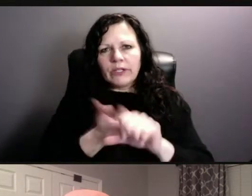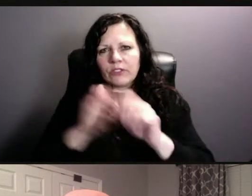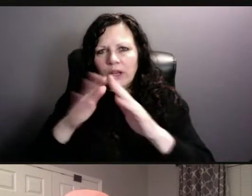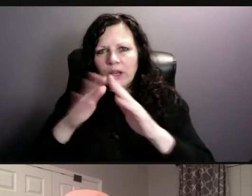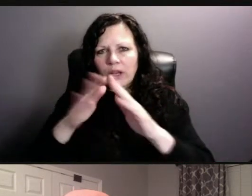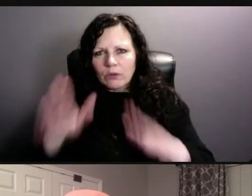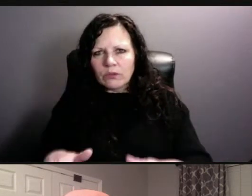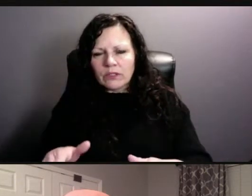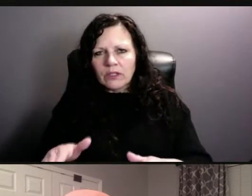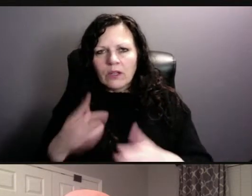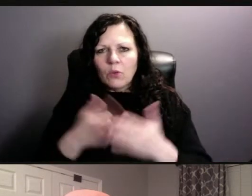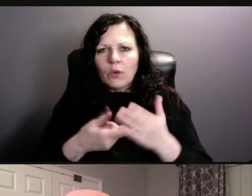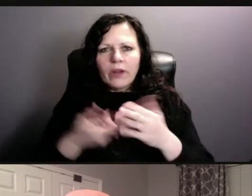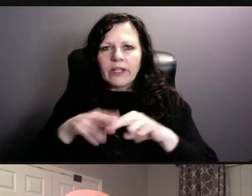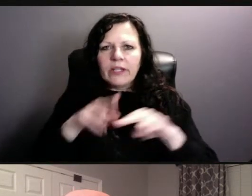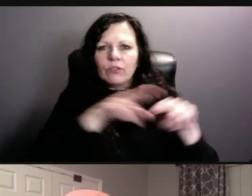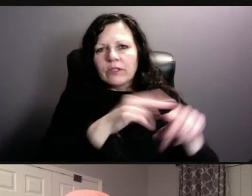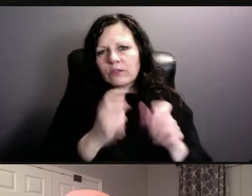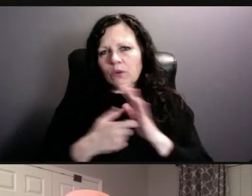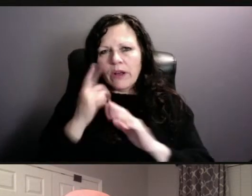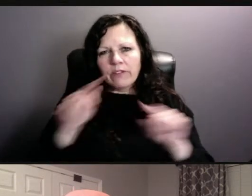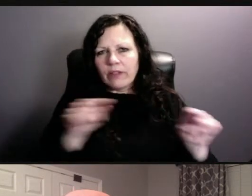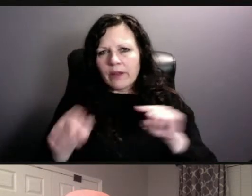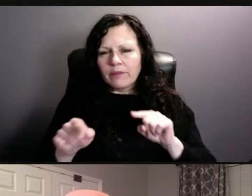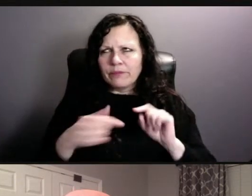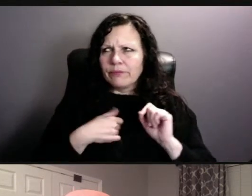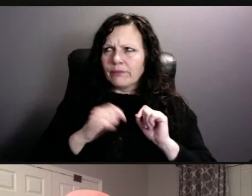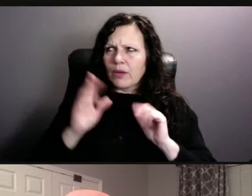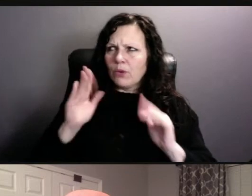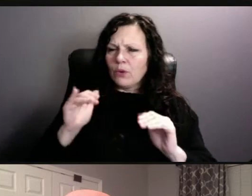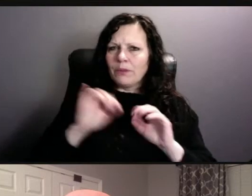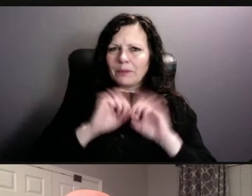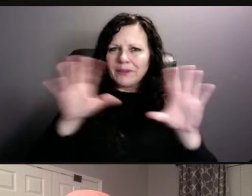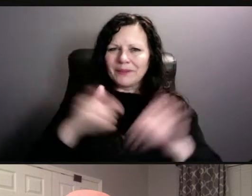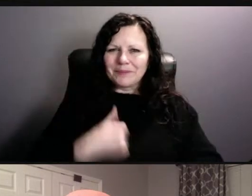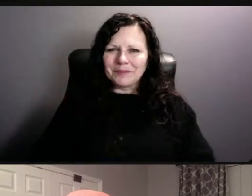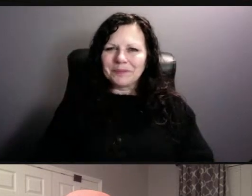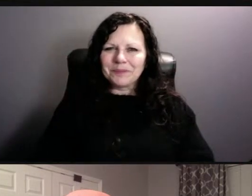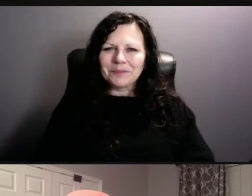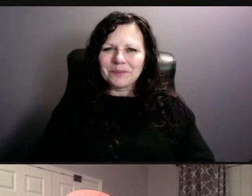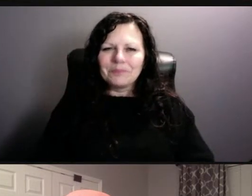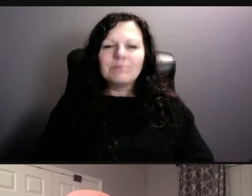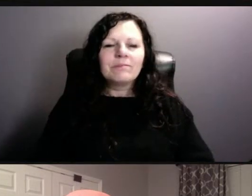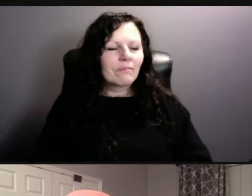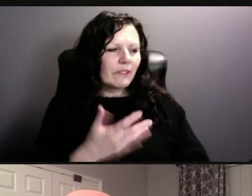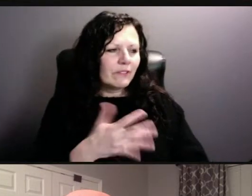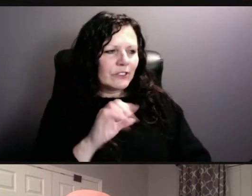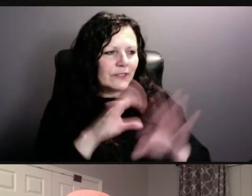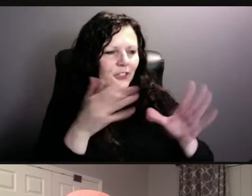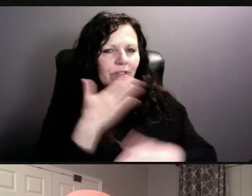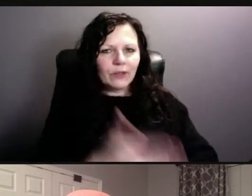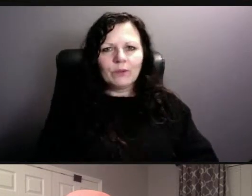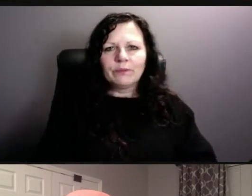THAT MEANS TO EACH PERSON OR EACH HOUSEHOLD.